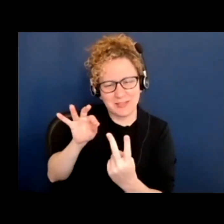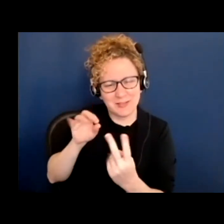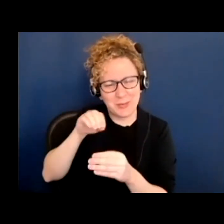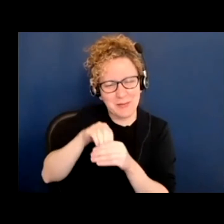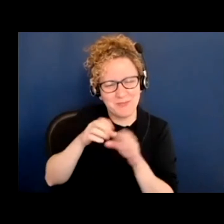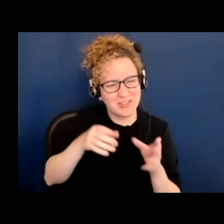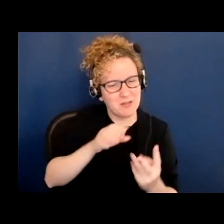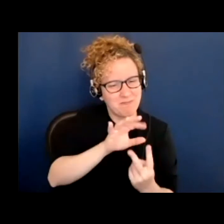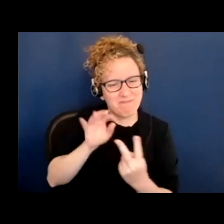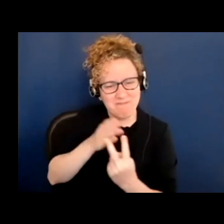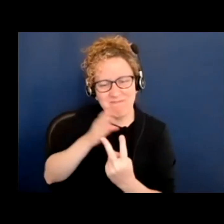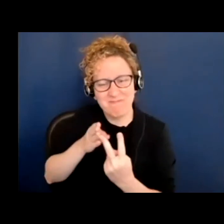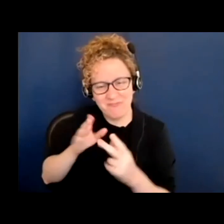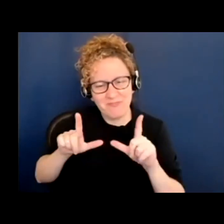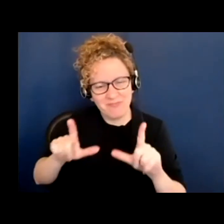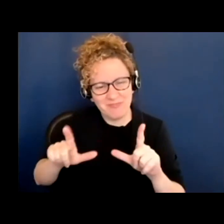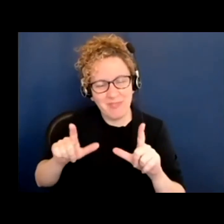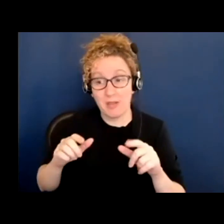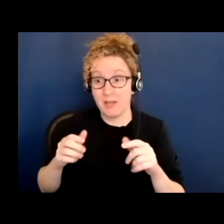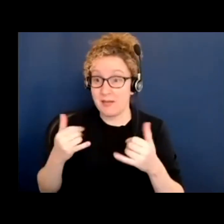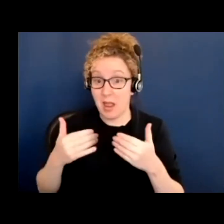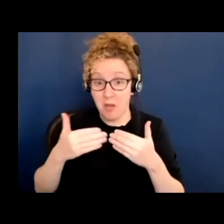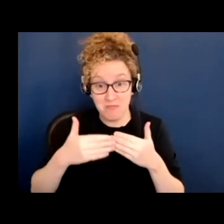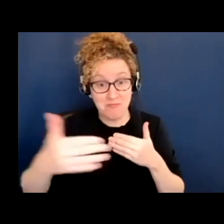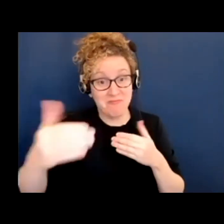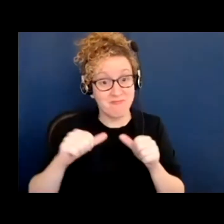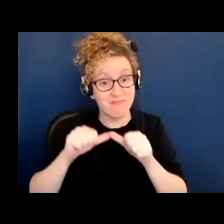as an ongoing event to reach and engage with our global community.